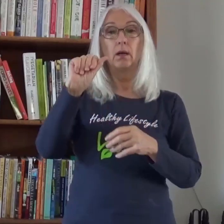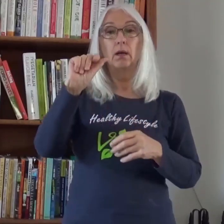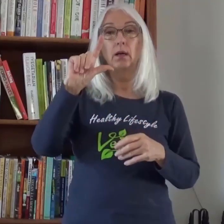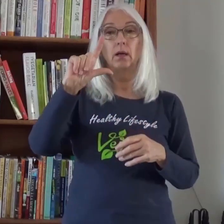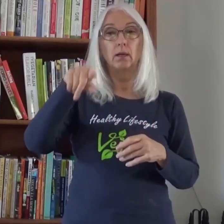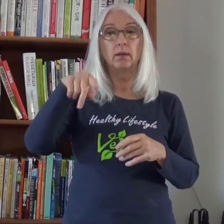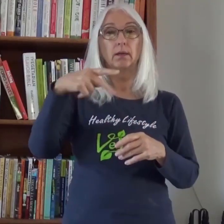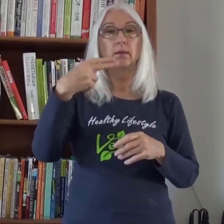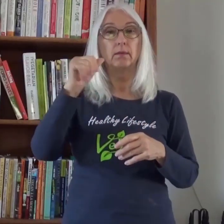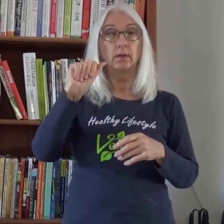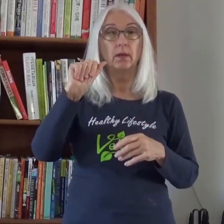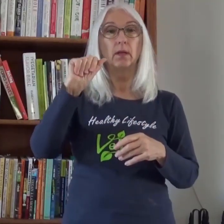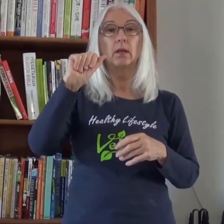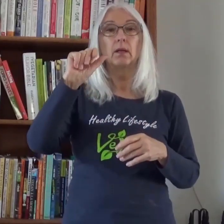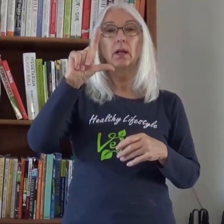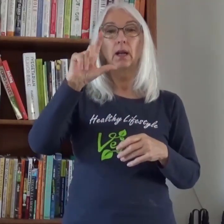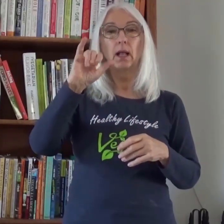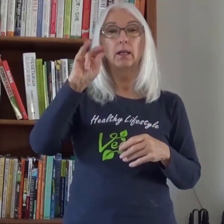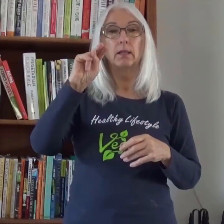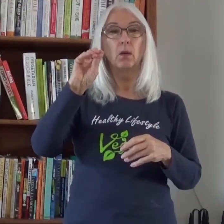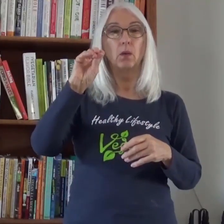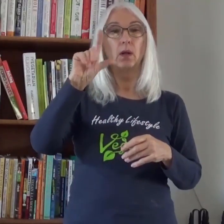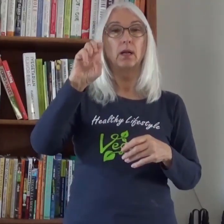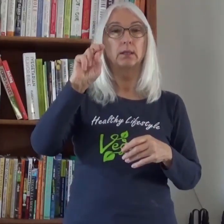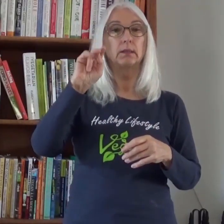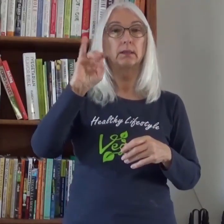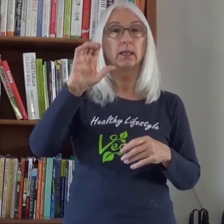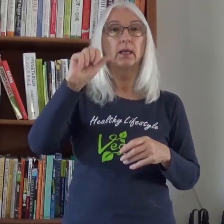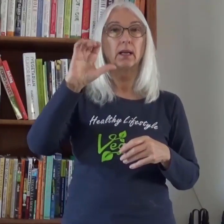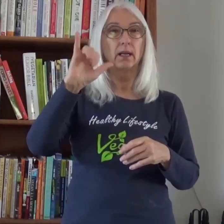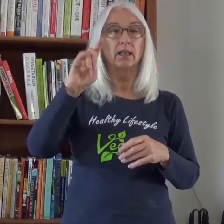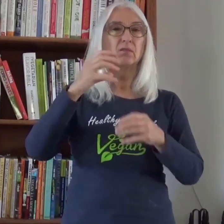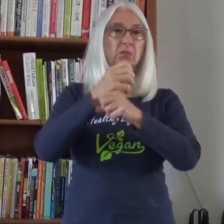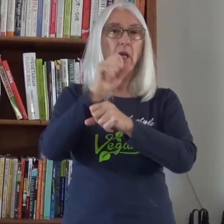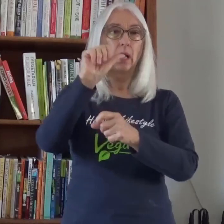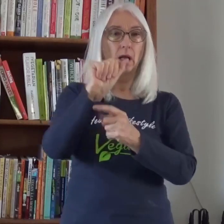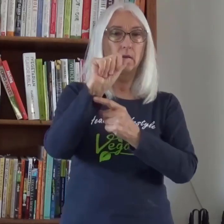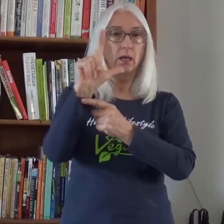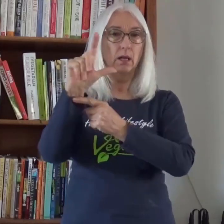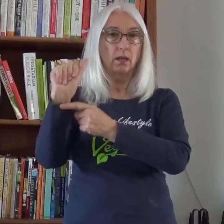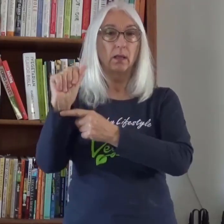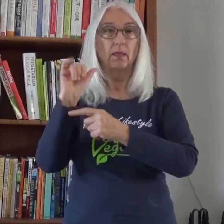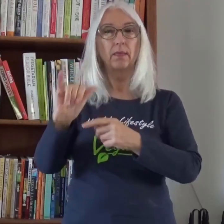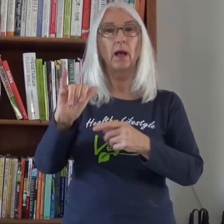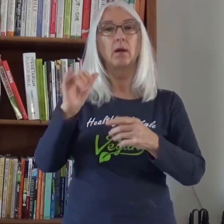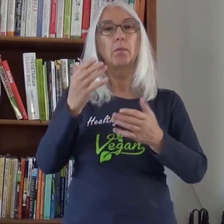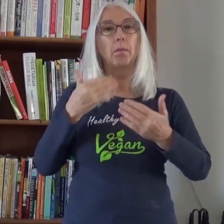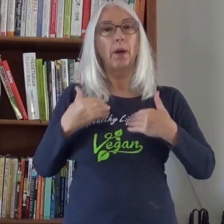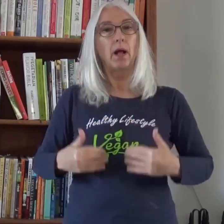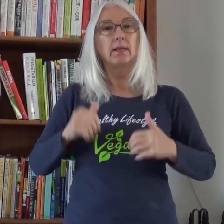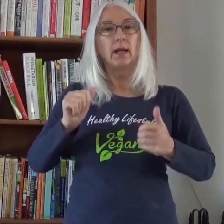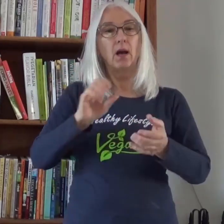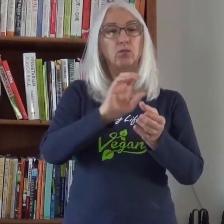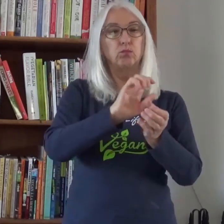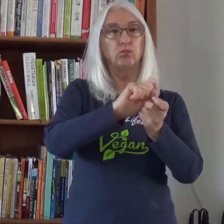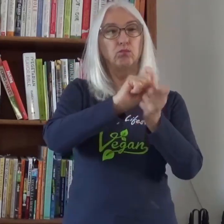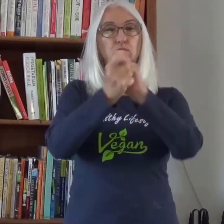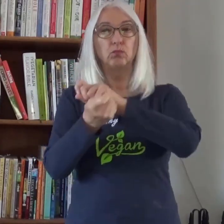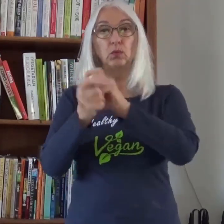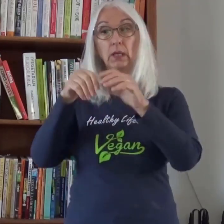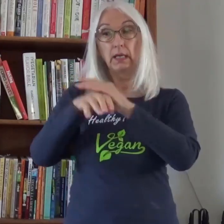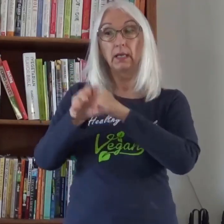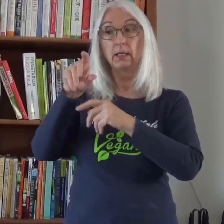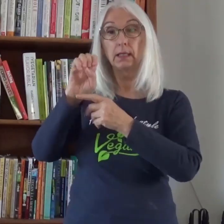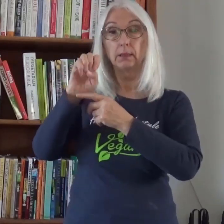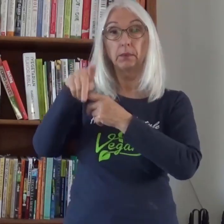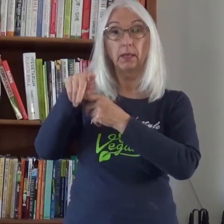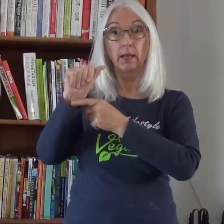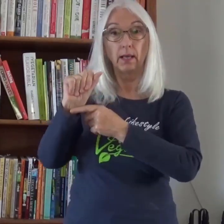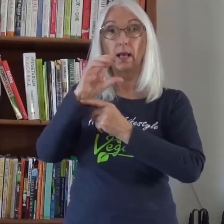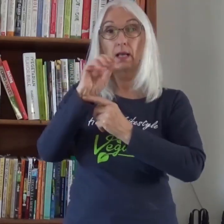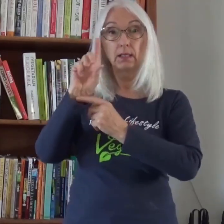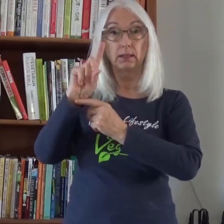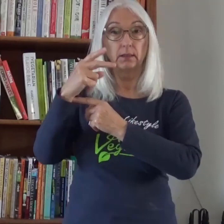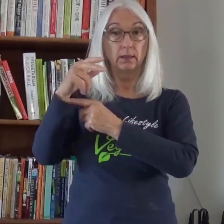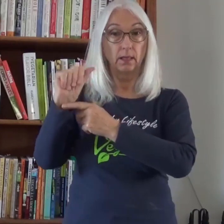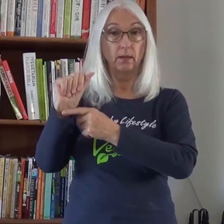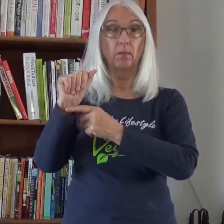alpha-linolenic acid (ALA), which the body can convert into EPA and DHA,